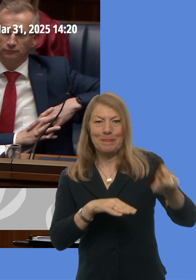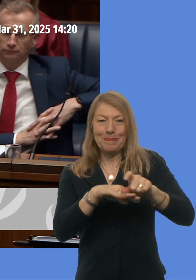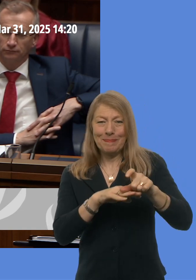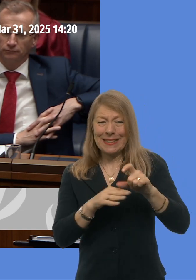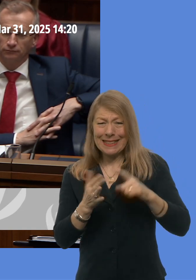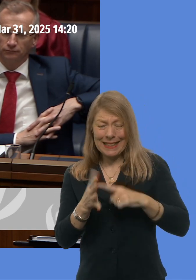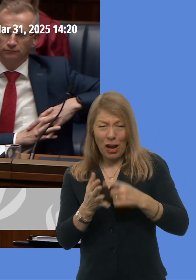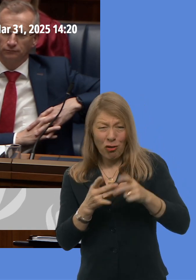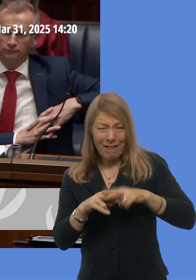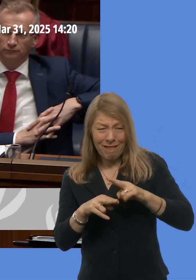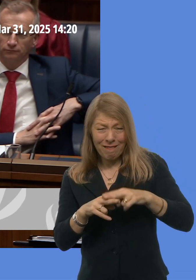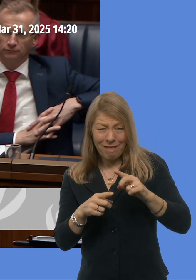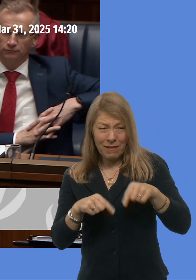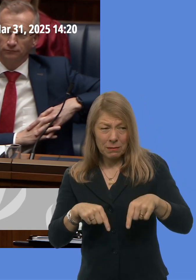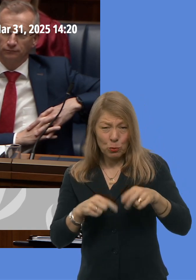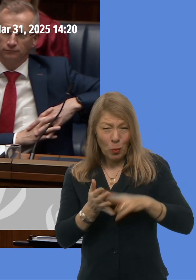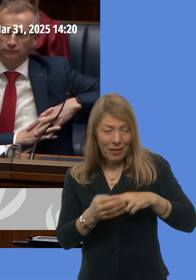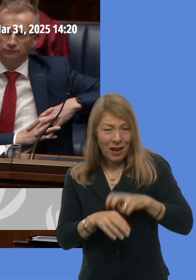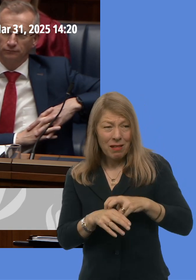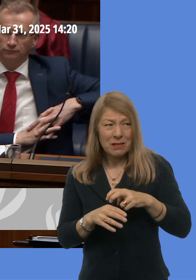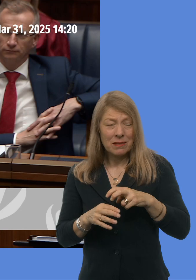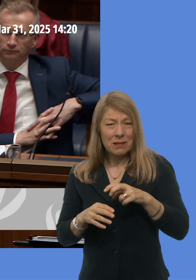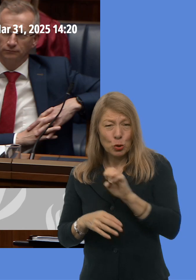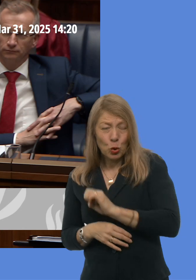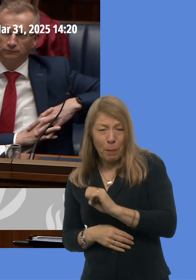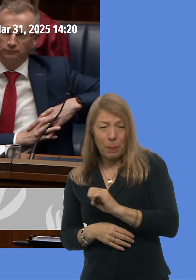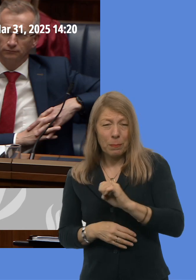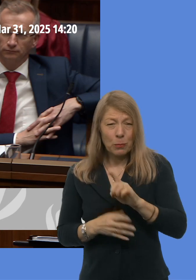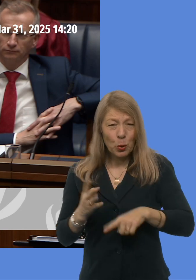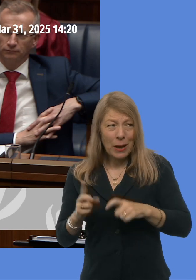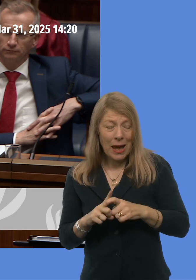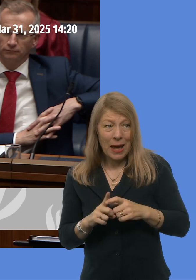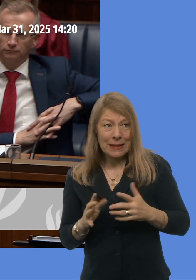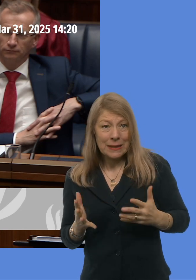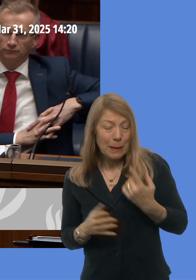Ireland, the EU and the UK emerge. It was key for us to be there,